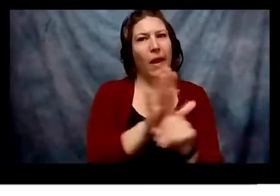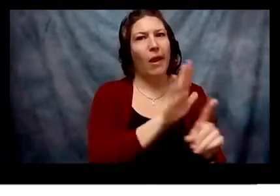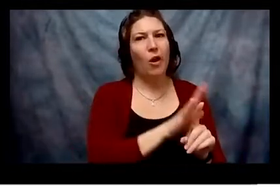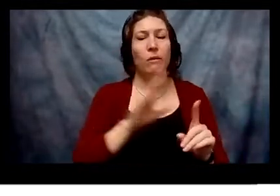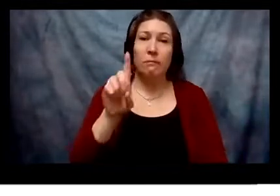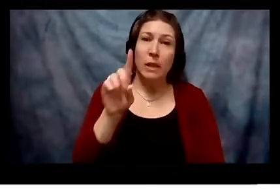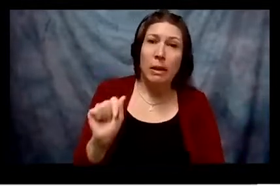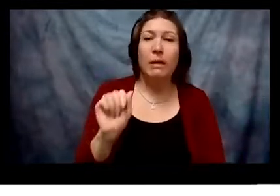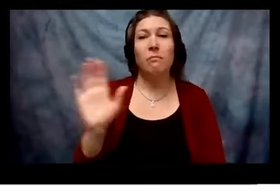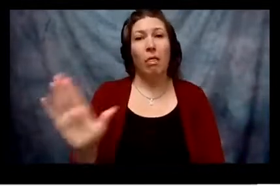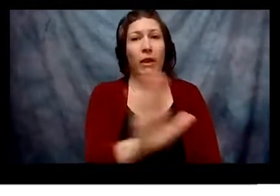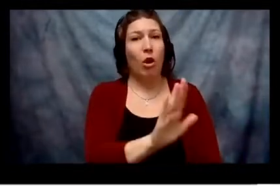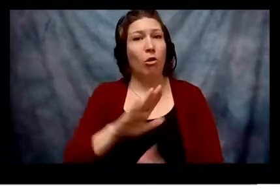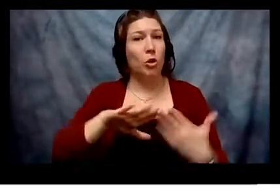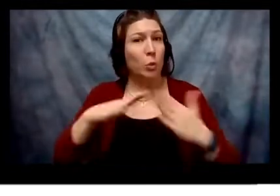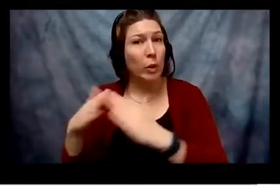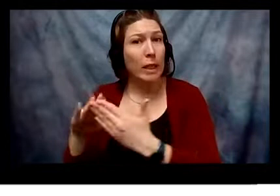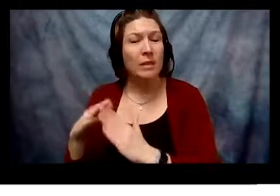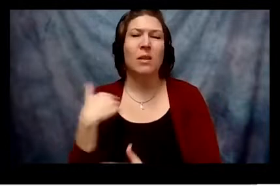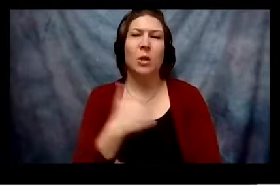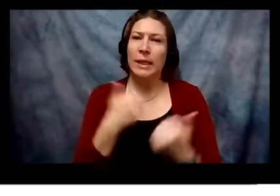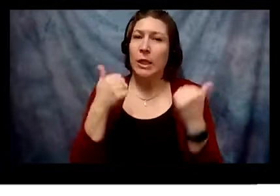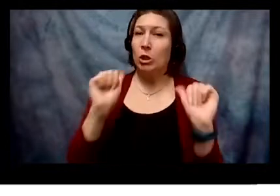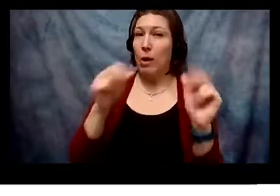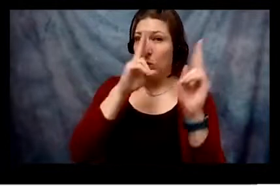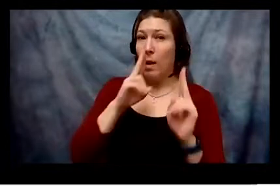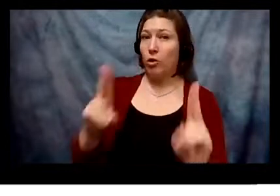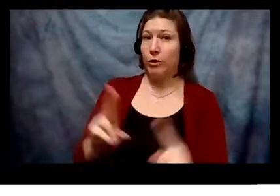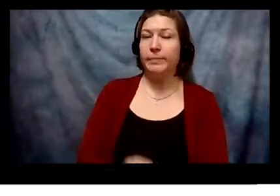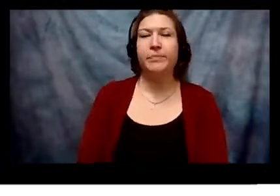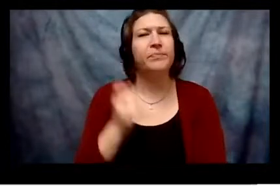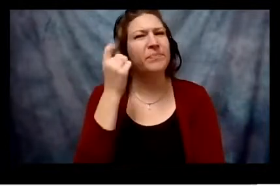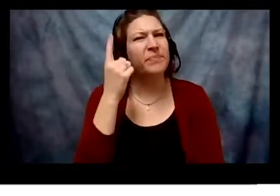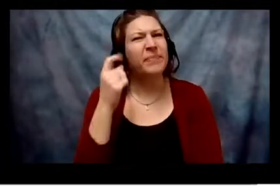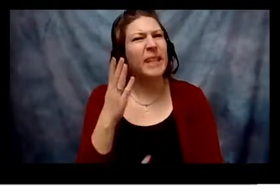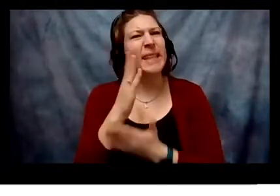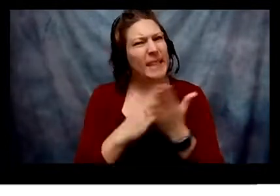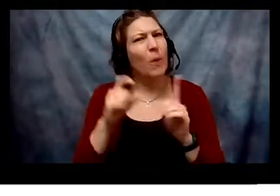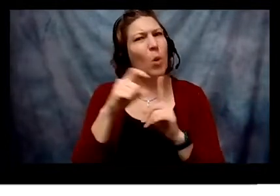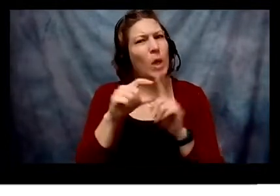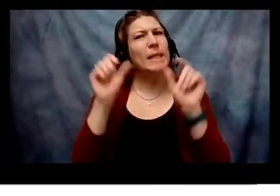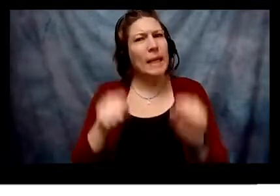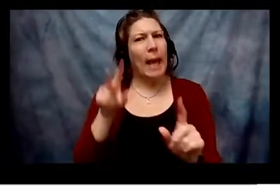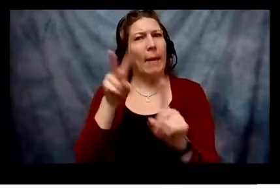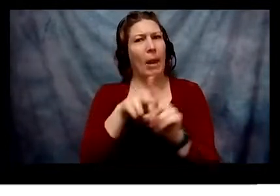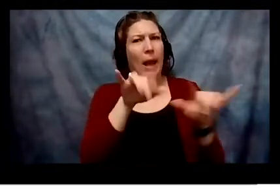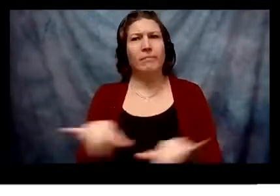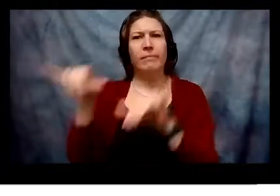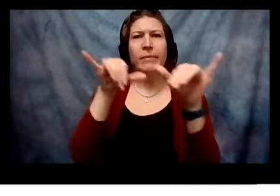And we will try to honor that. That said, there are some pretty common words Society is still using